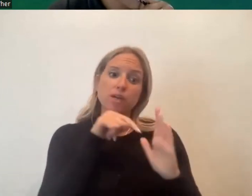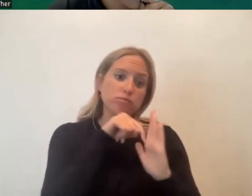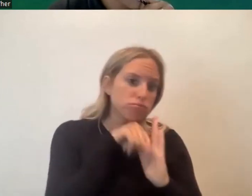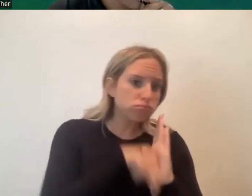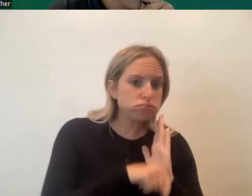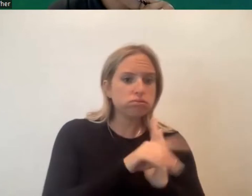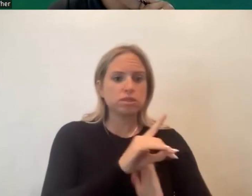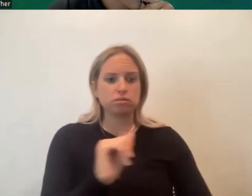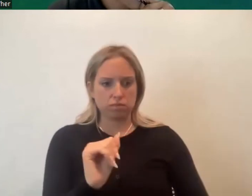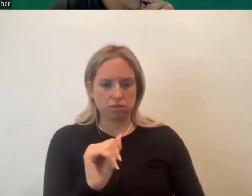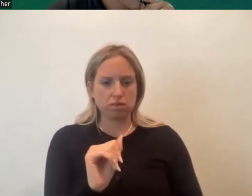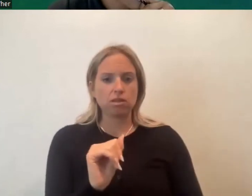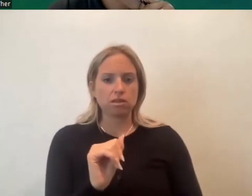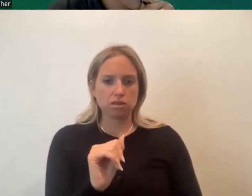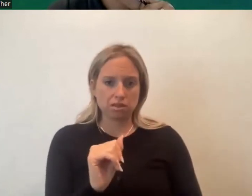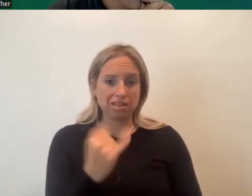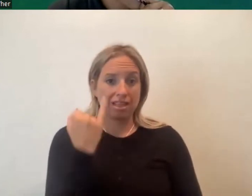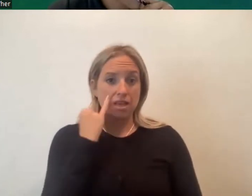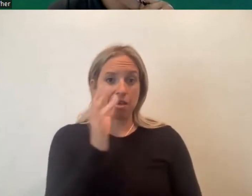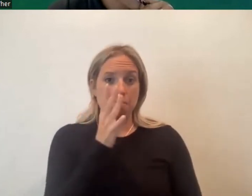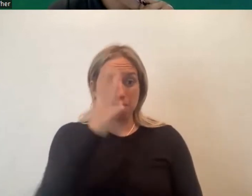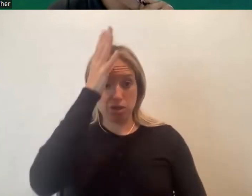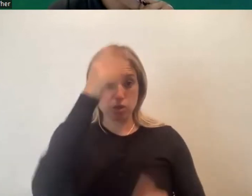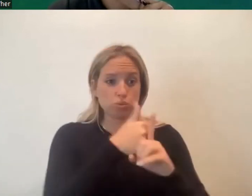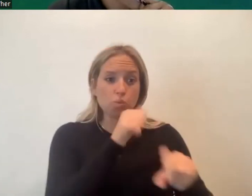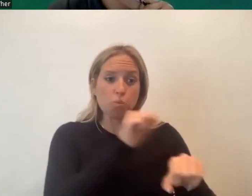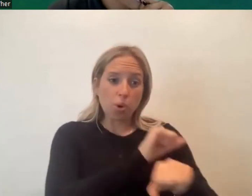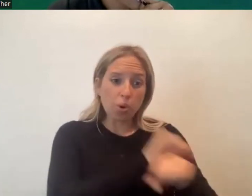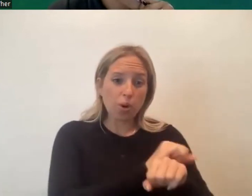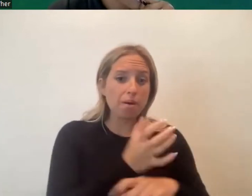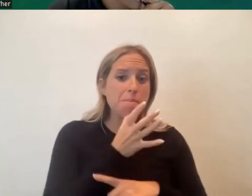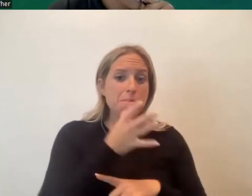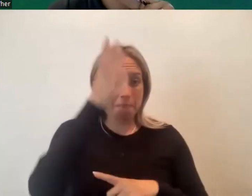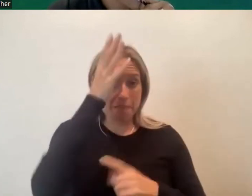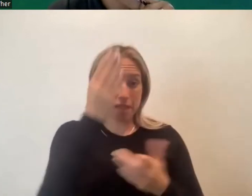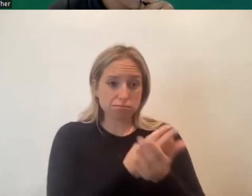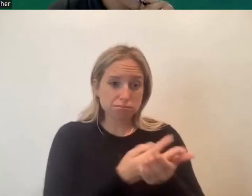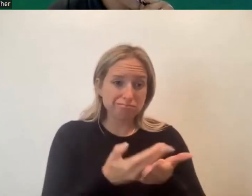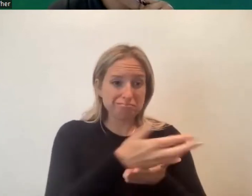disability, if their parents are working and their parents are earning a decent income,